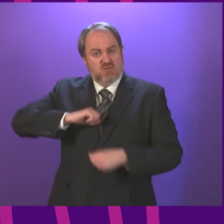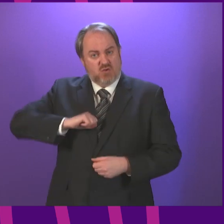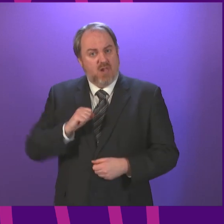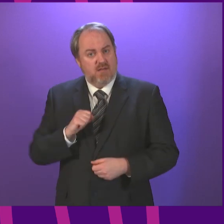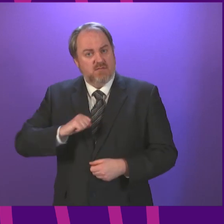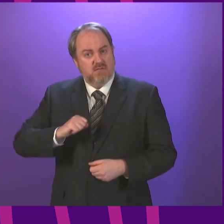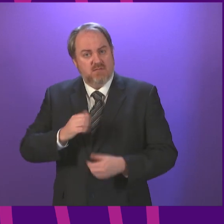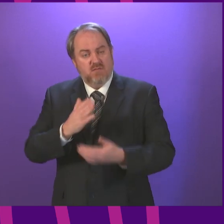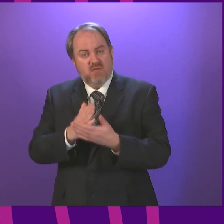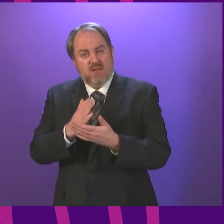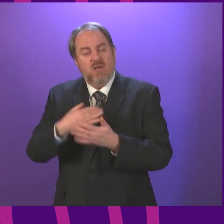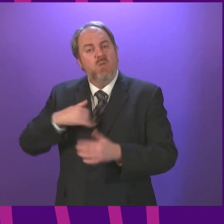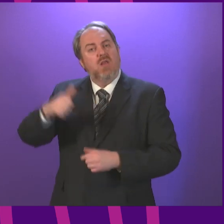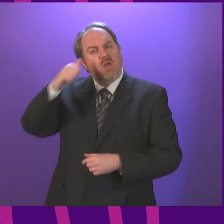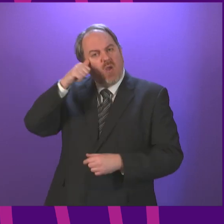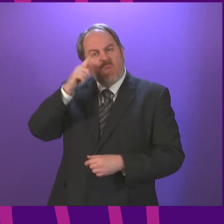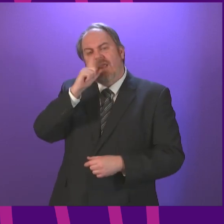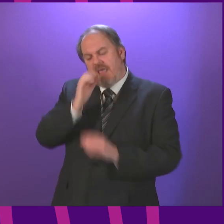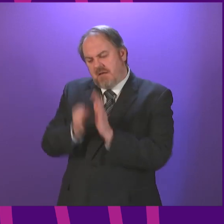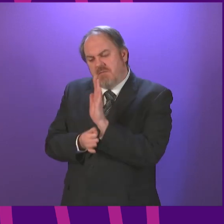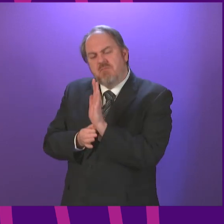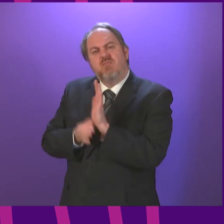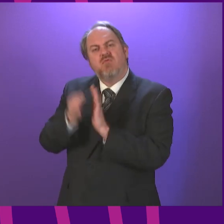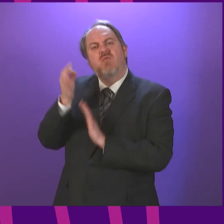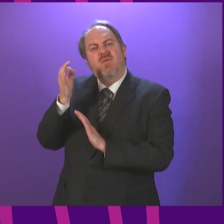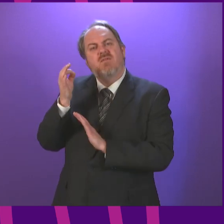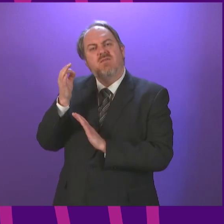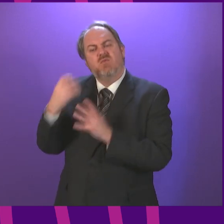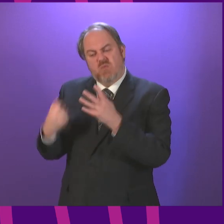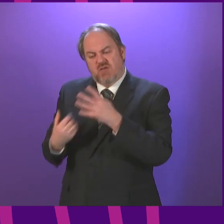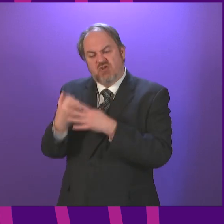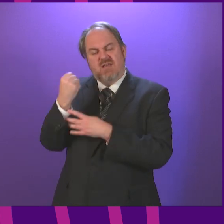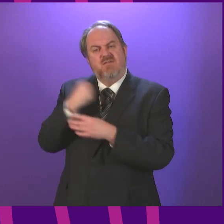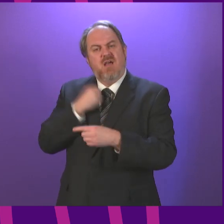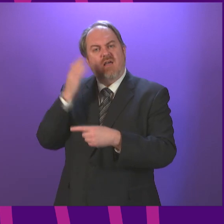that there is more to do to meet targets and reduce waiting times further. Undoubtedly,